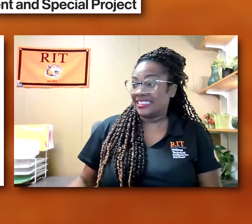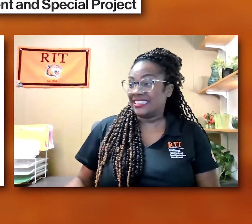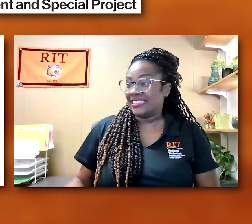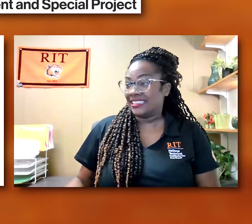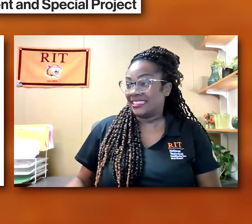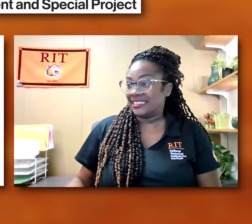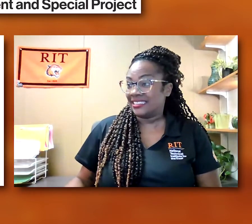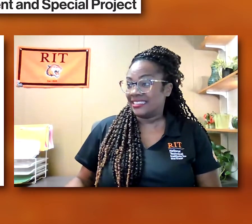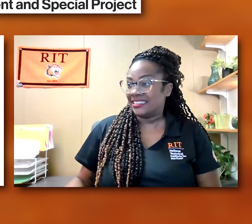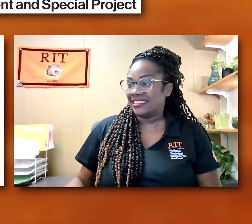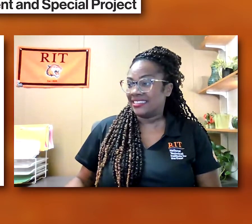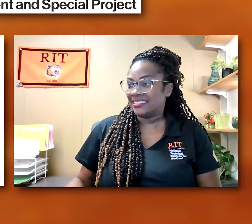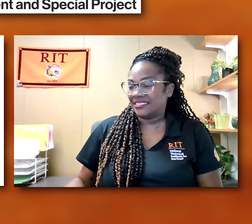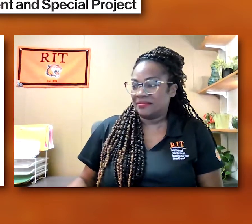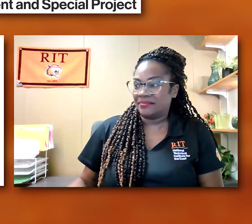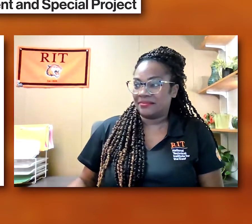I honestly was surprised.